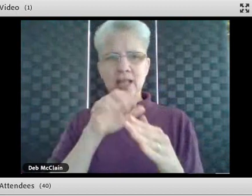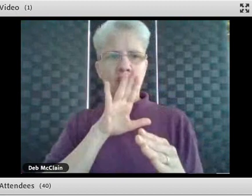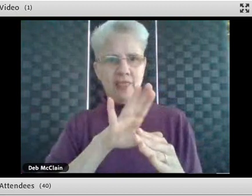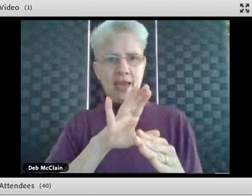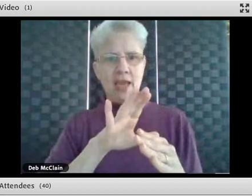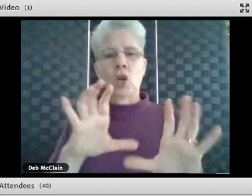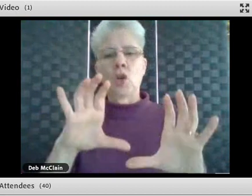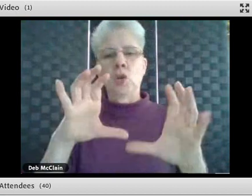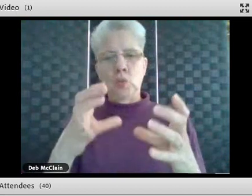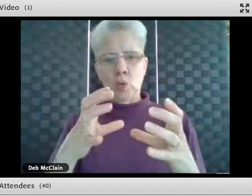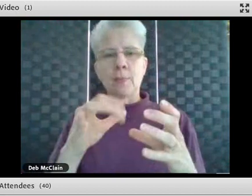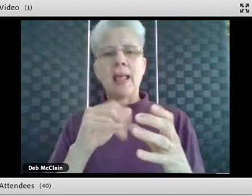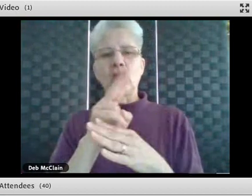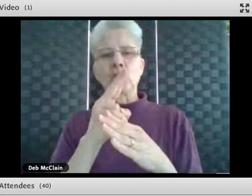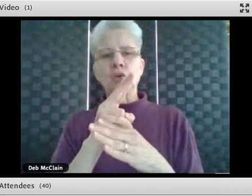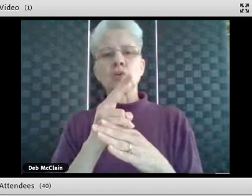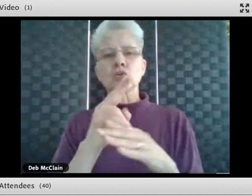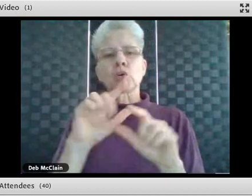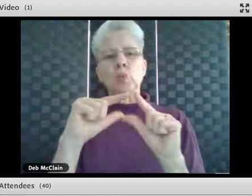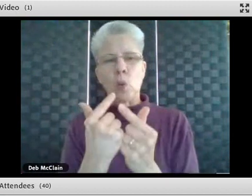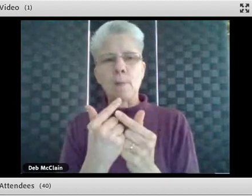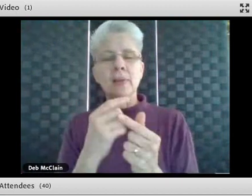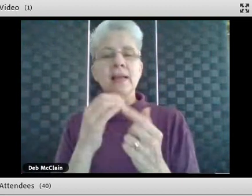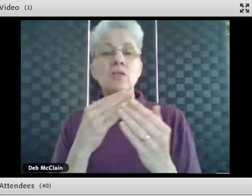for their user population, even though it's used around the world now.